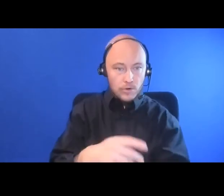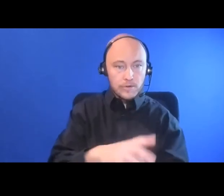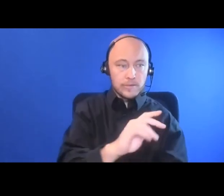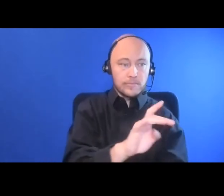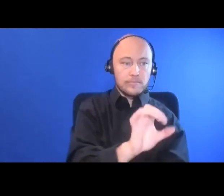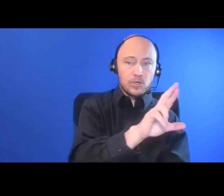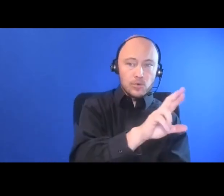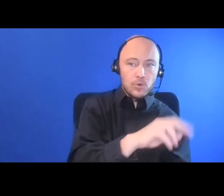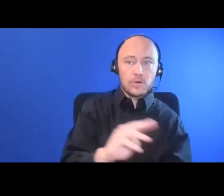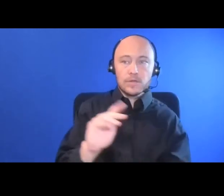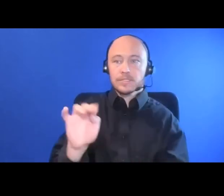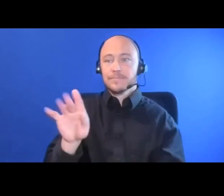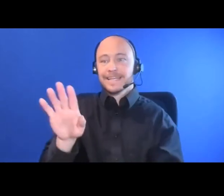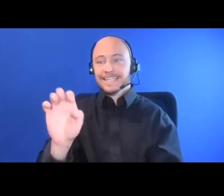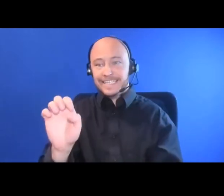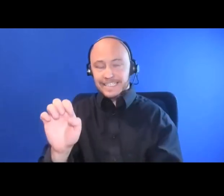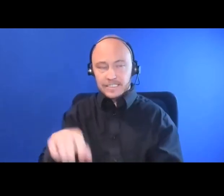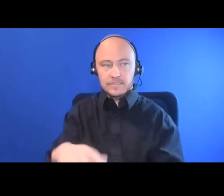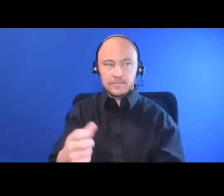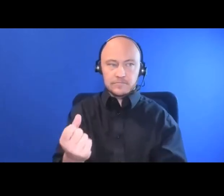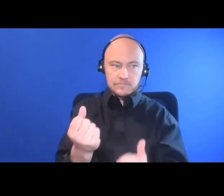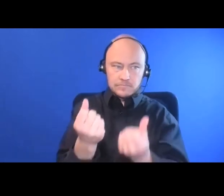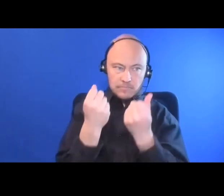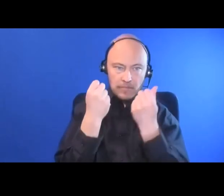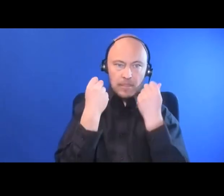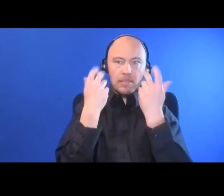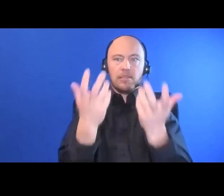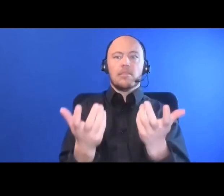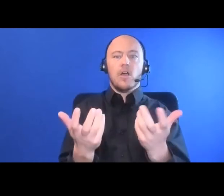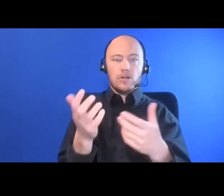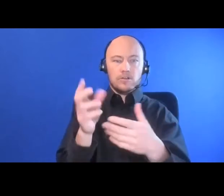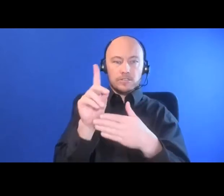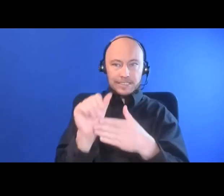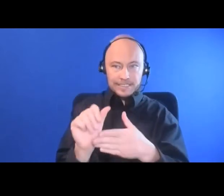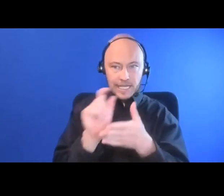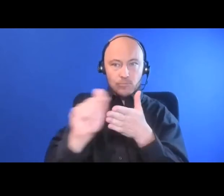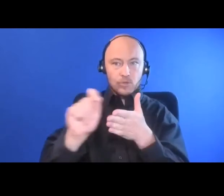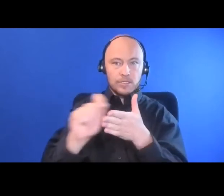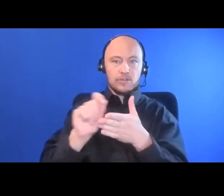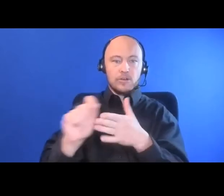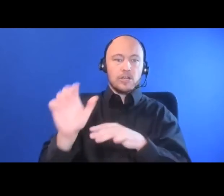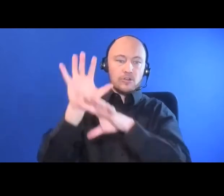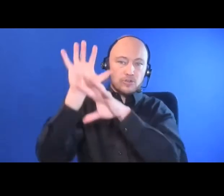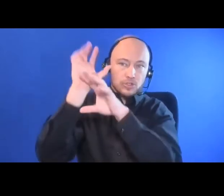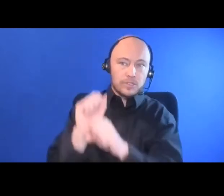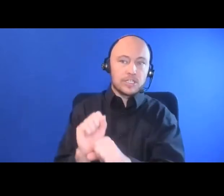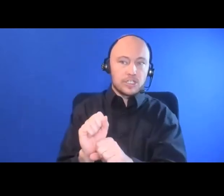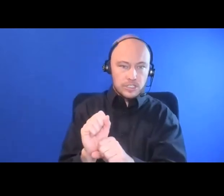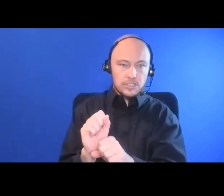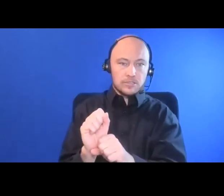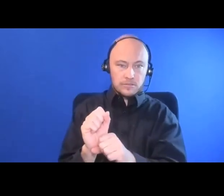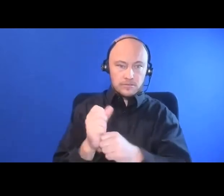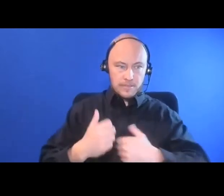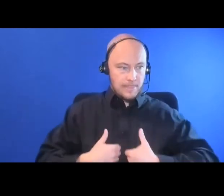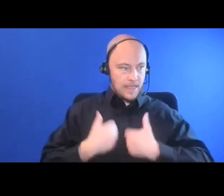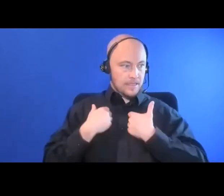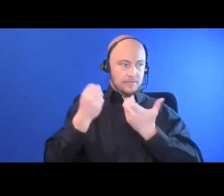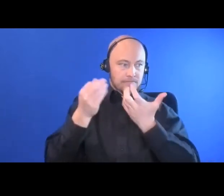and there's really a large disabled literary tradition that lives far beyond us as individuals.